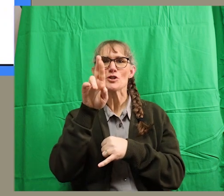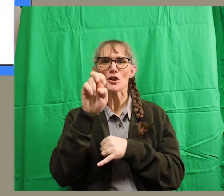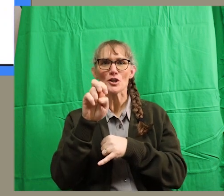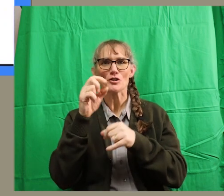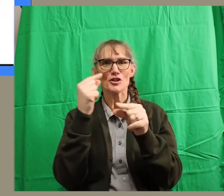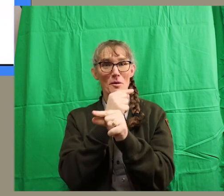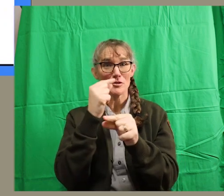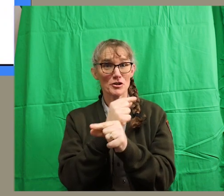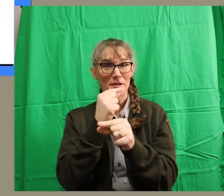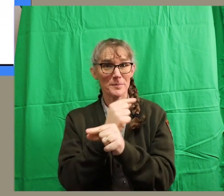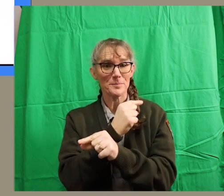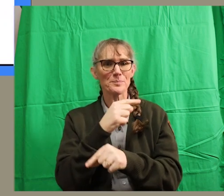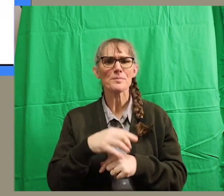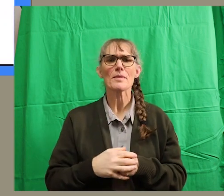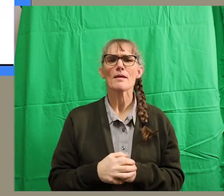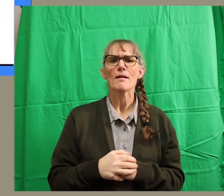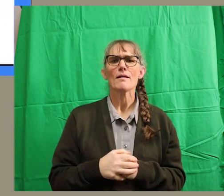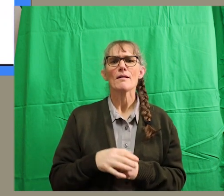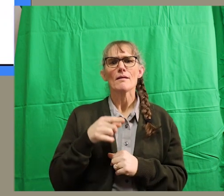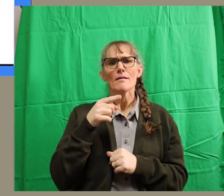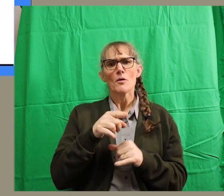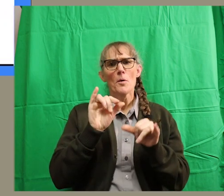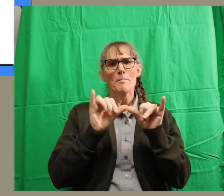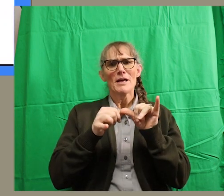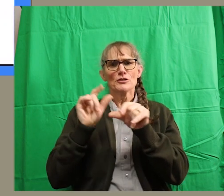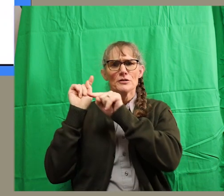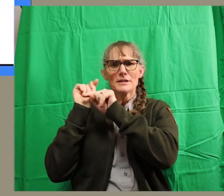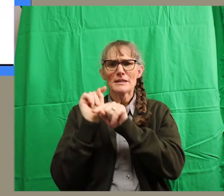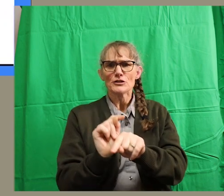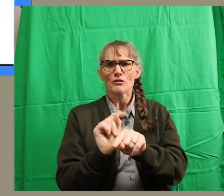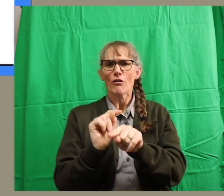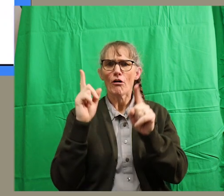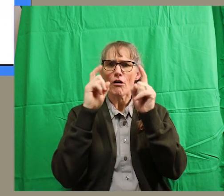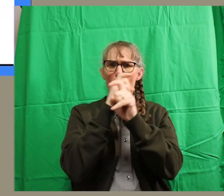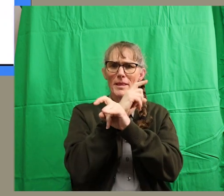So, basically when you do the traditional method of measuring a suture's complexity,